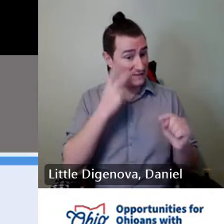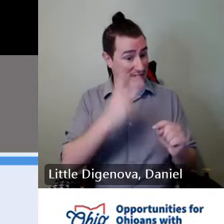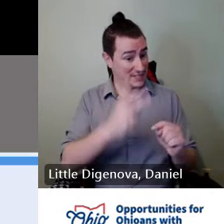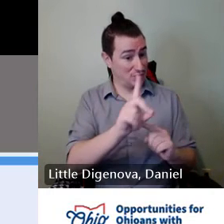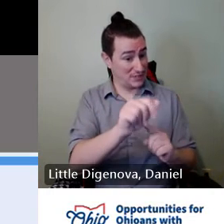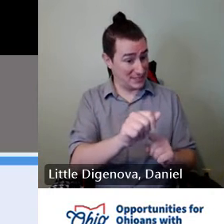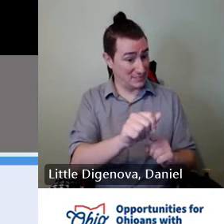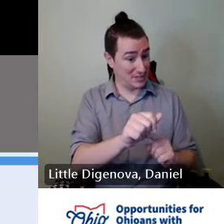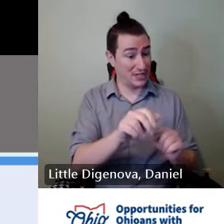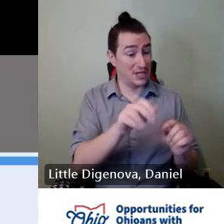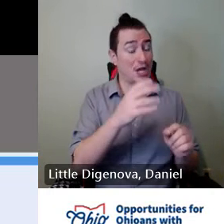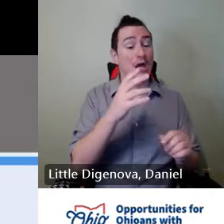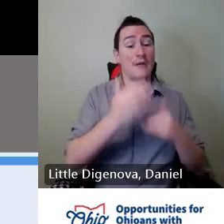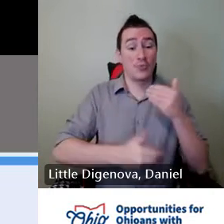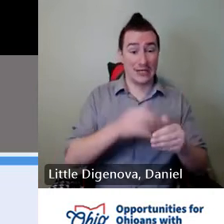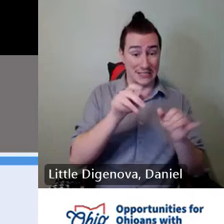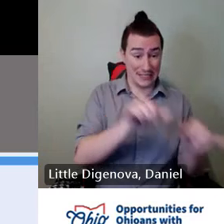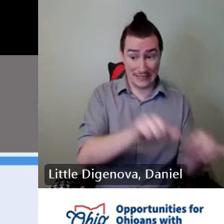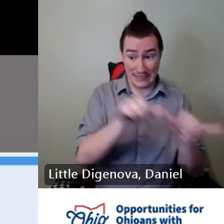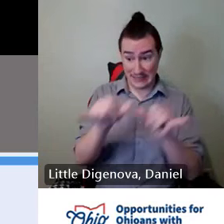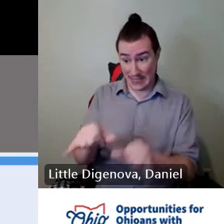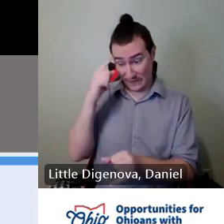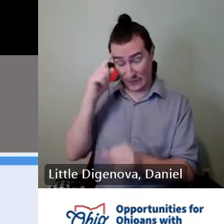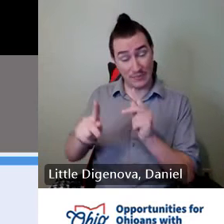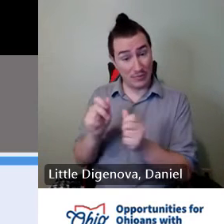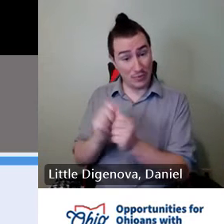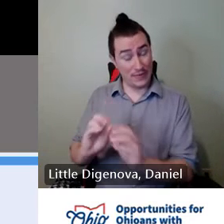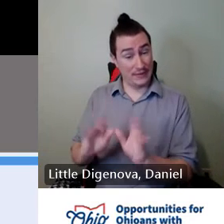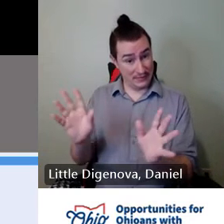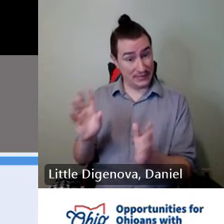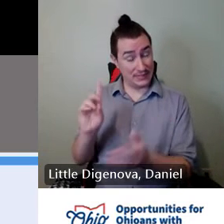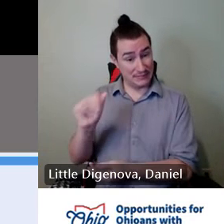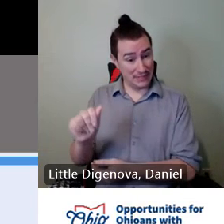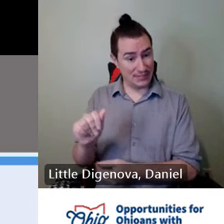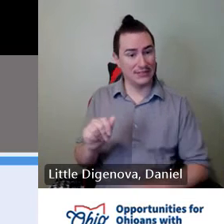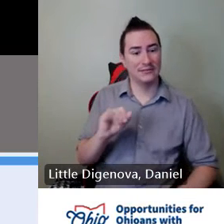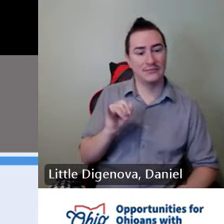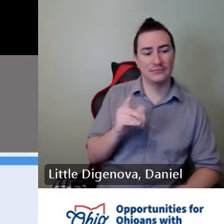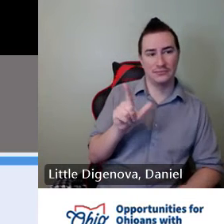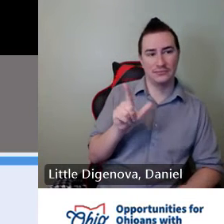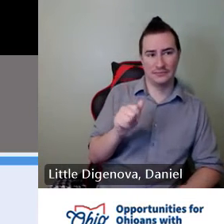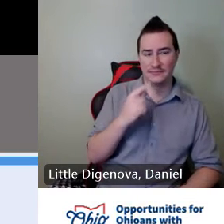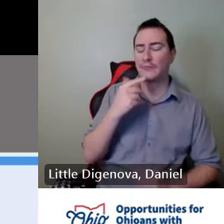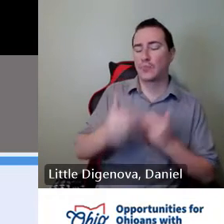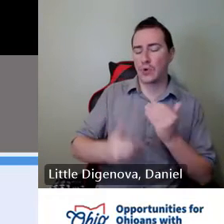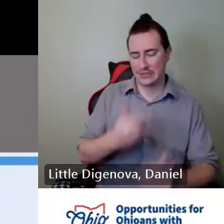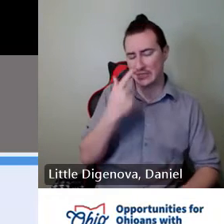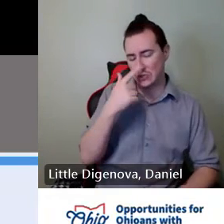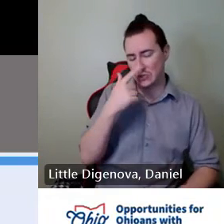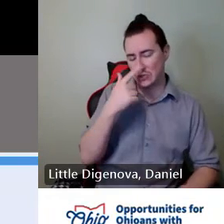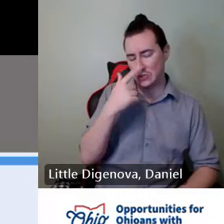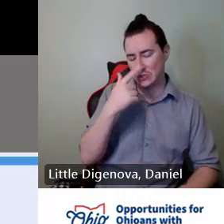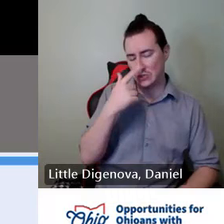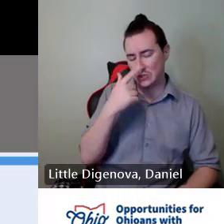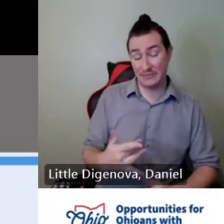Julia: Well, the answer is that generally, the process is the same. One area that differs, though, is with obtaining documentation.